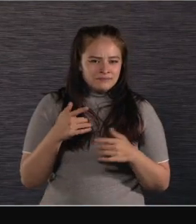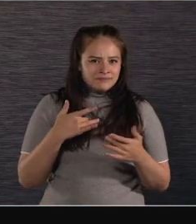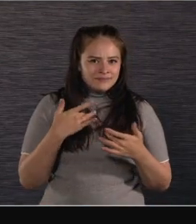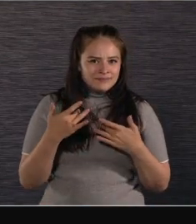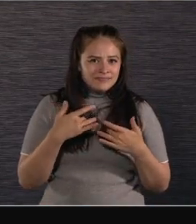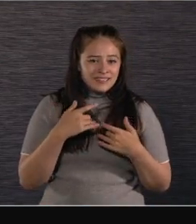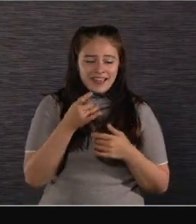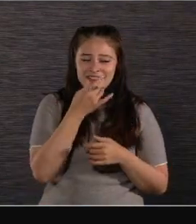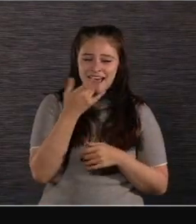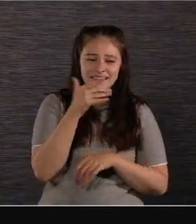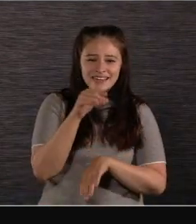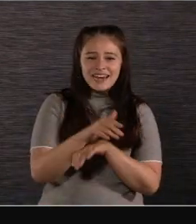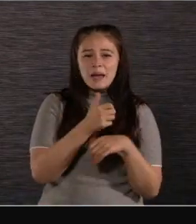Light the Night baby!